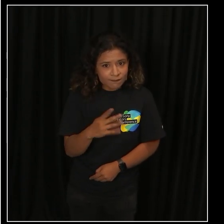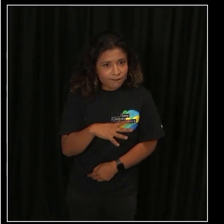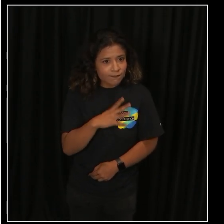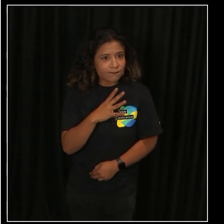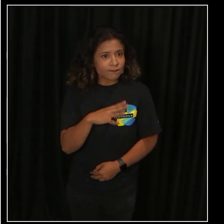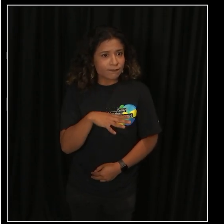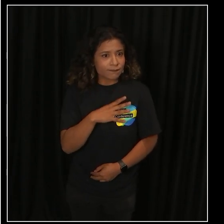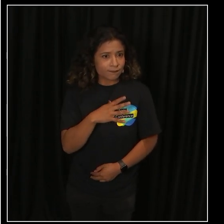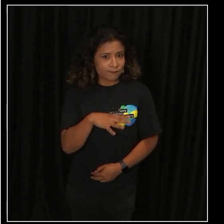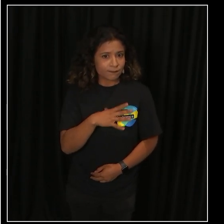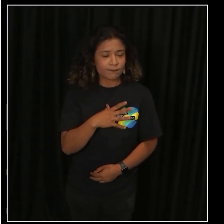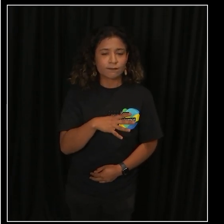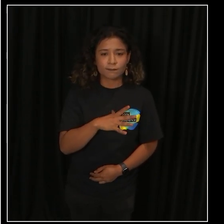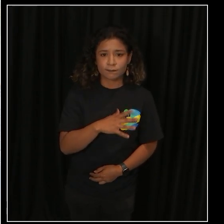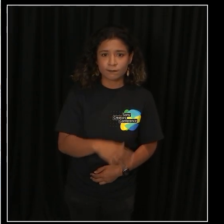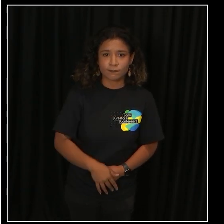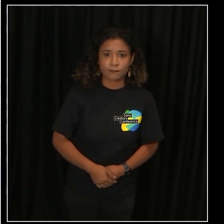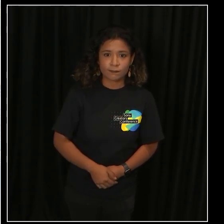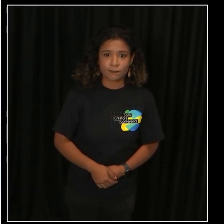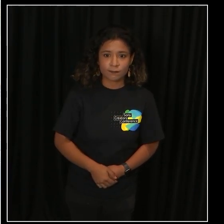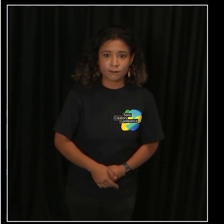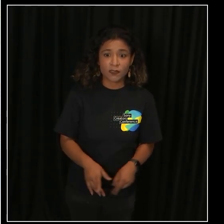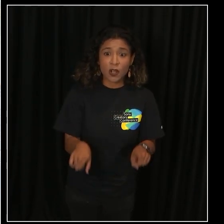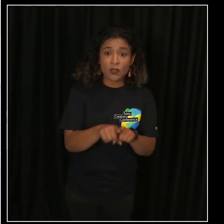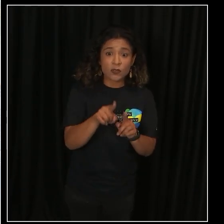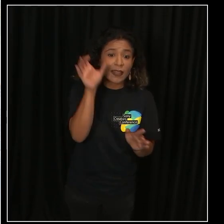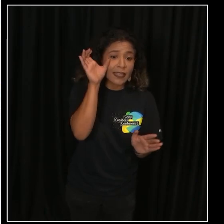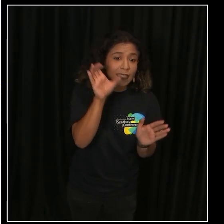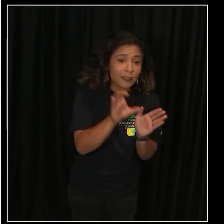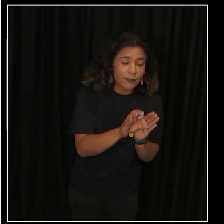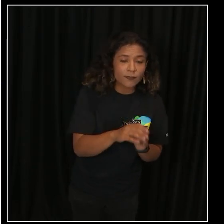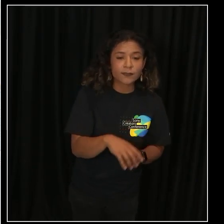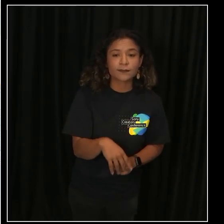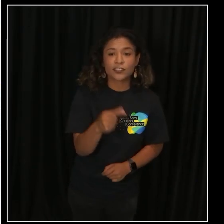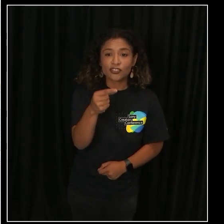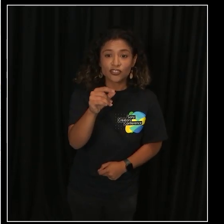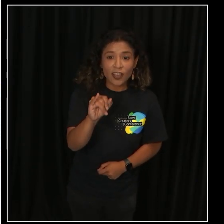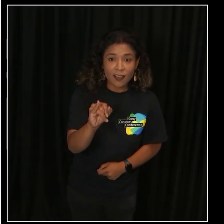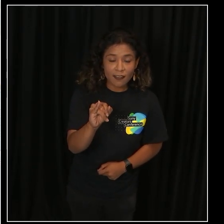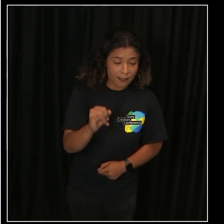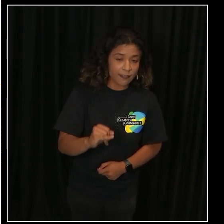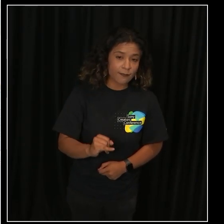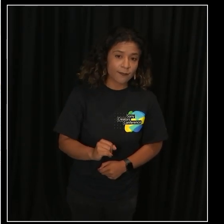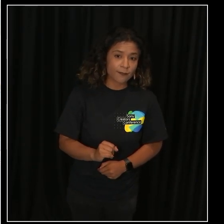Also, the effect of Specular GI would ray tracing in the car interior is highly effective